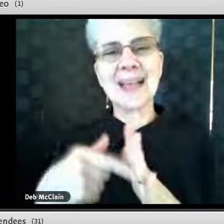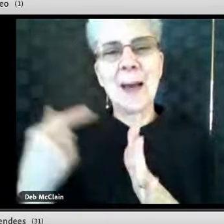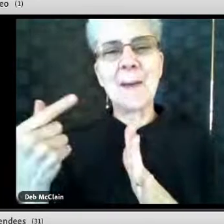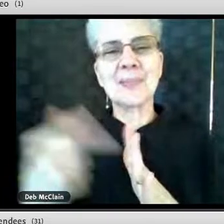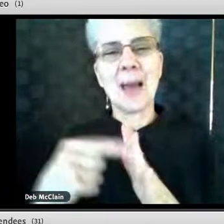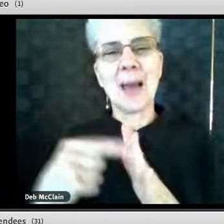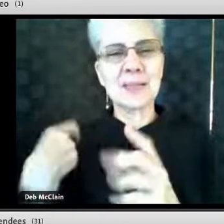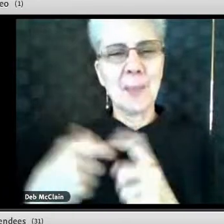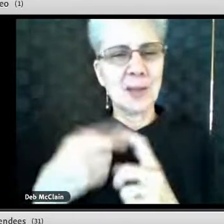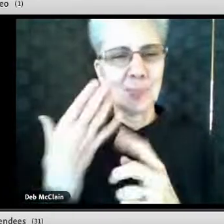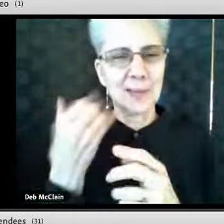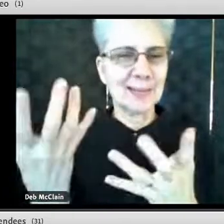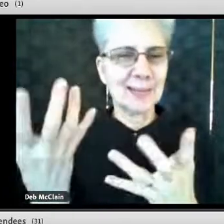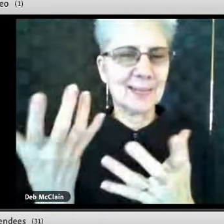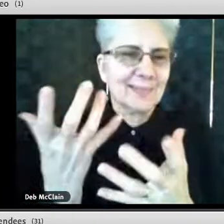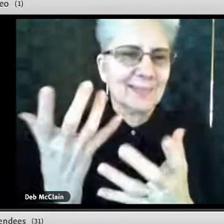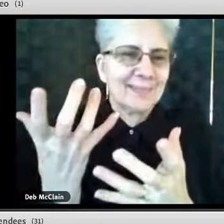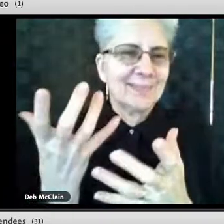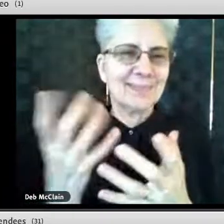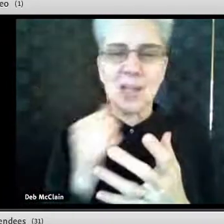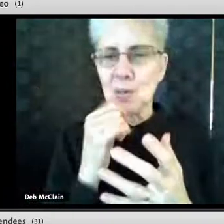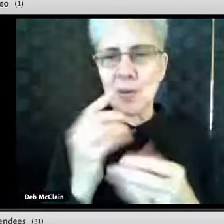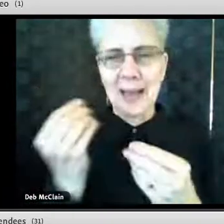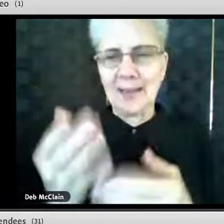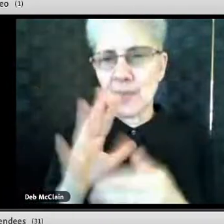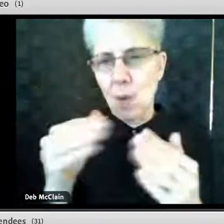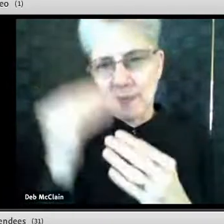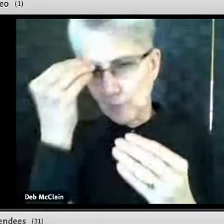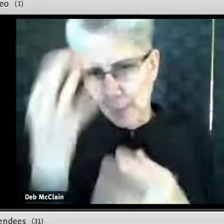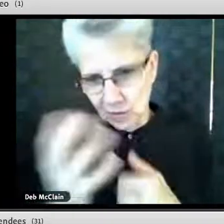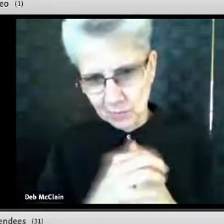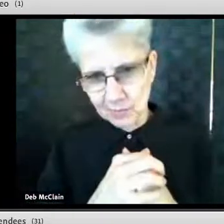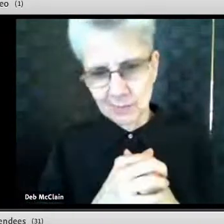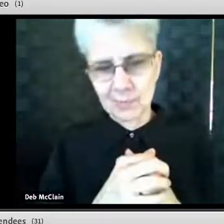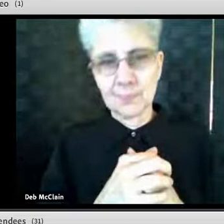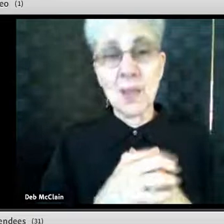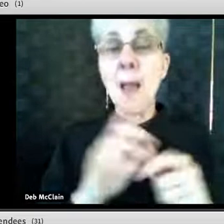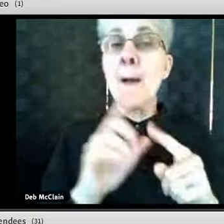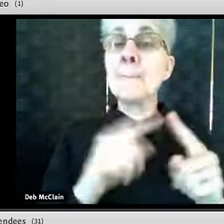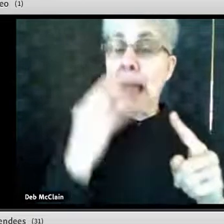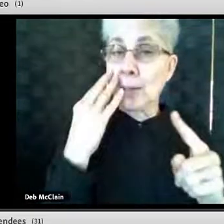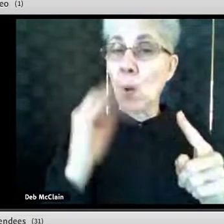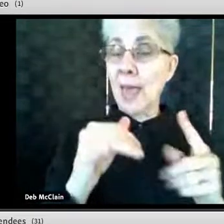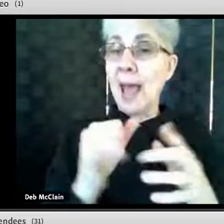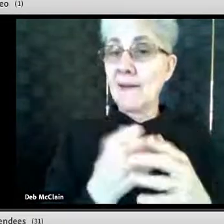if I was only going to post sometime in Spanish because then, you're not giving them all the information,